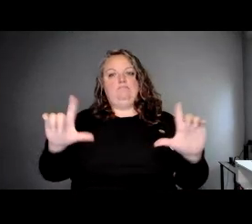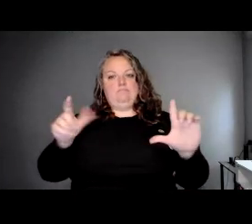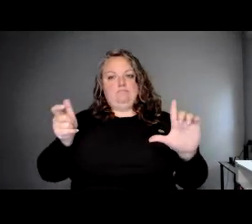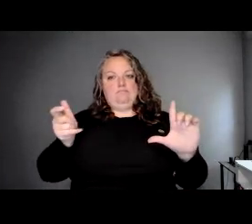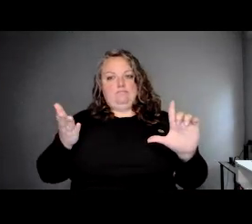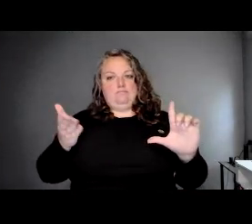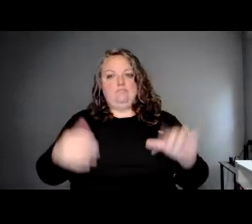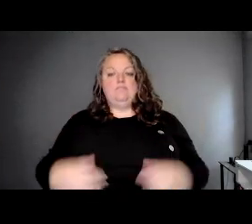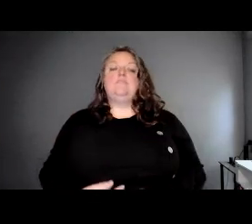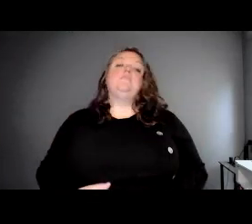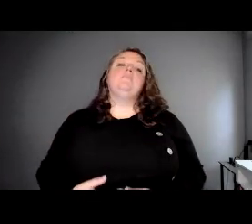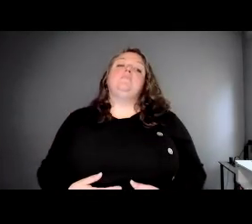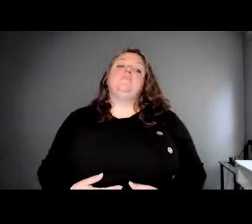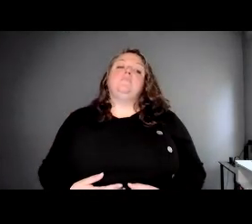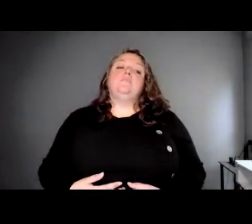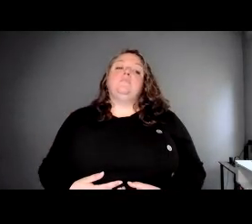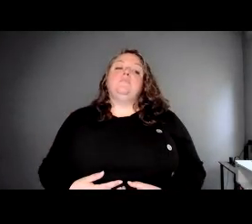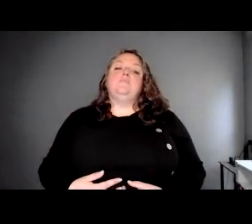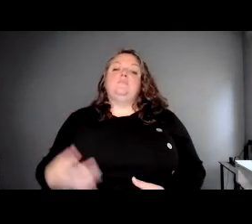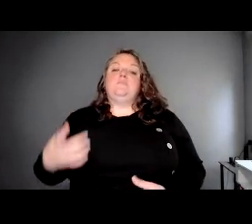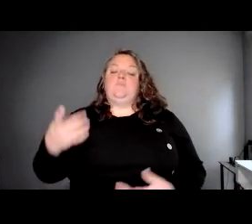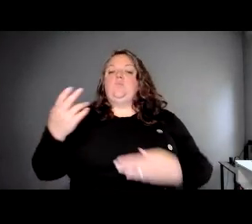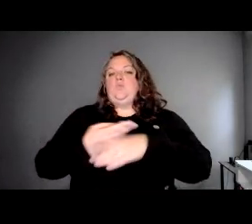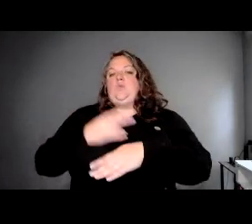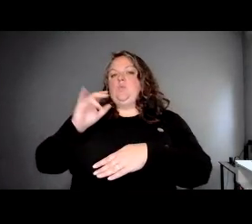These are the materials that we'll be using today for today's meeting.